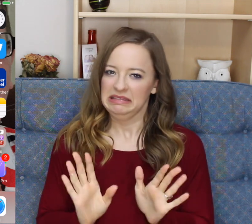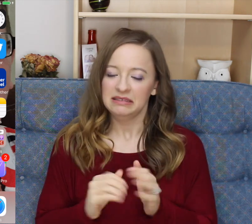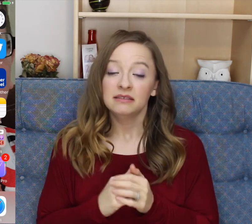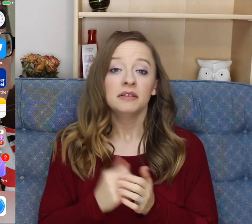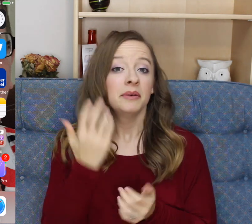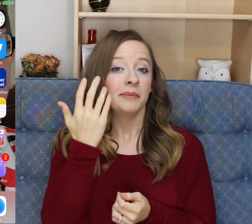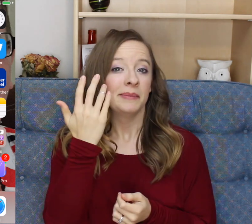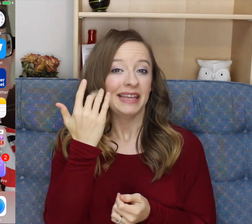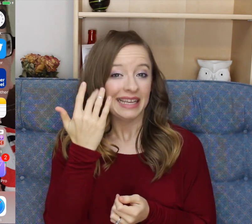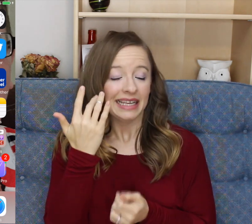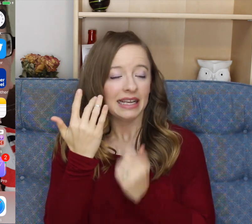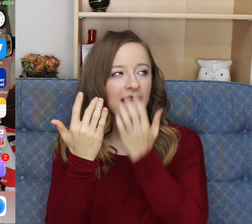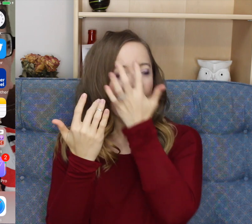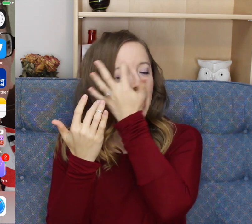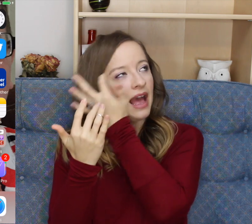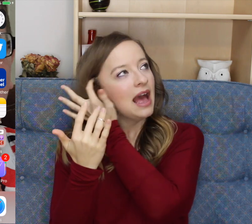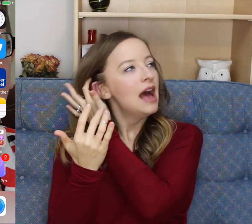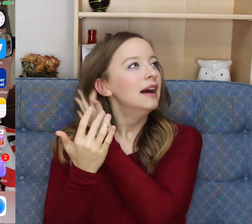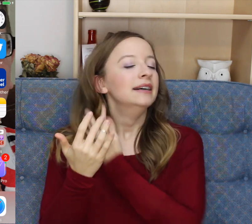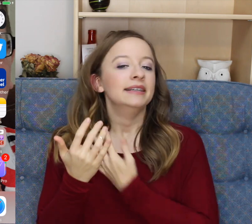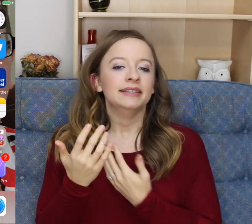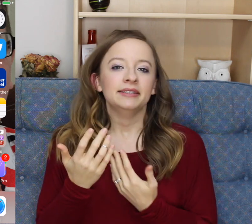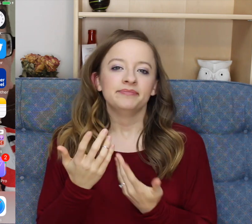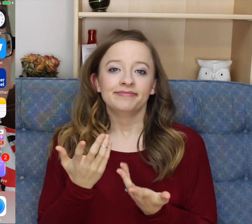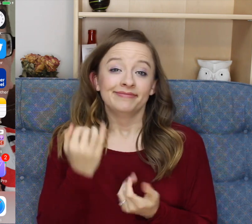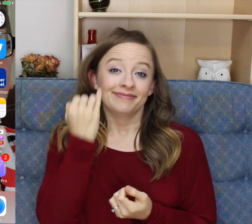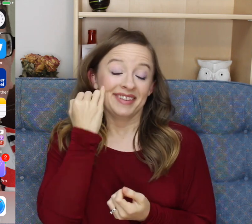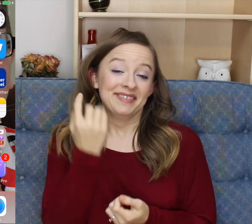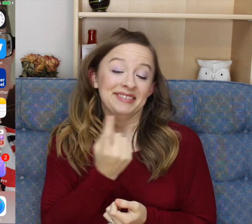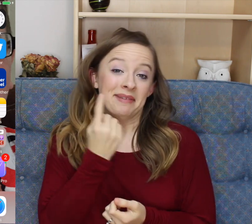just because.... uh in case there's something